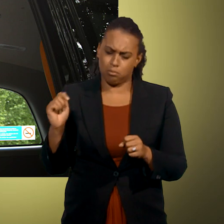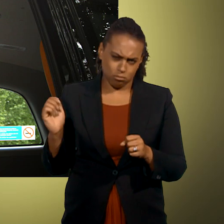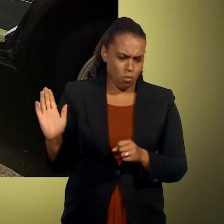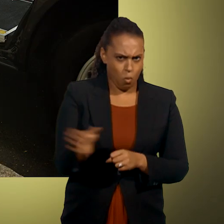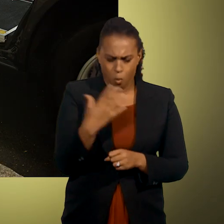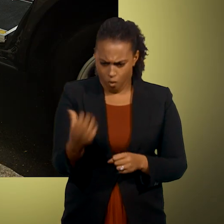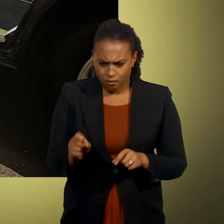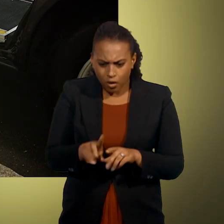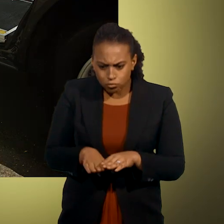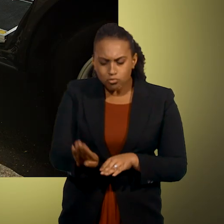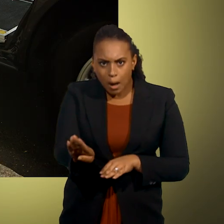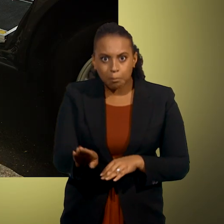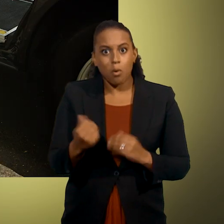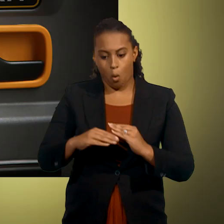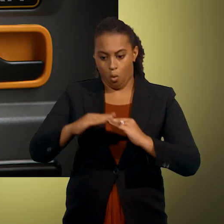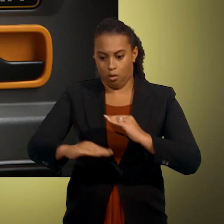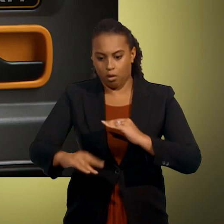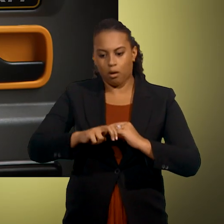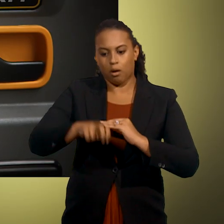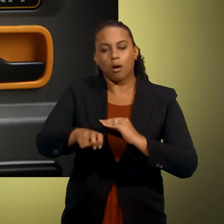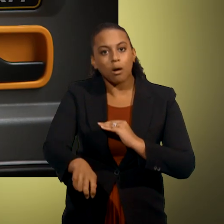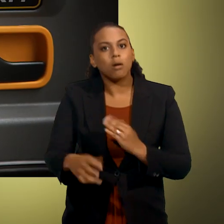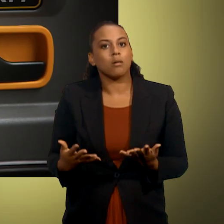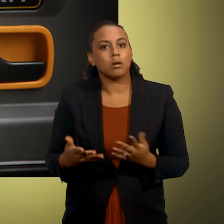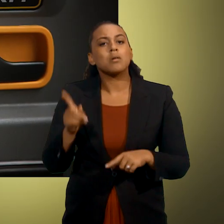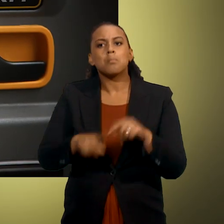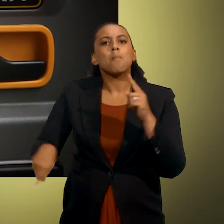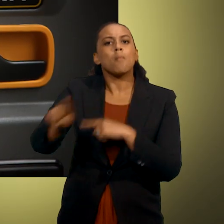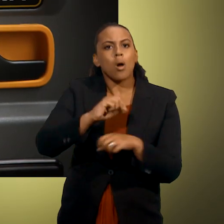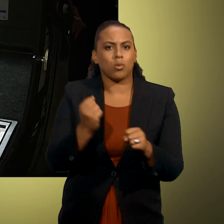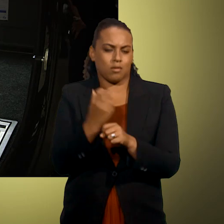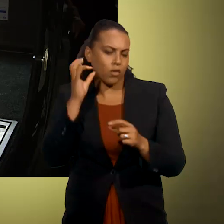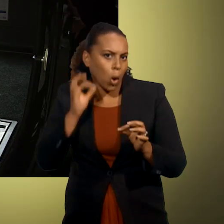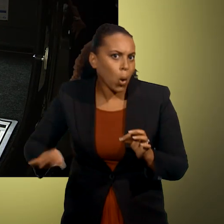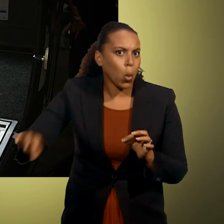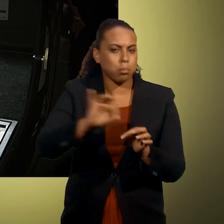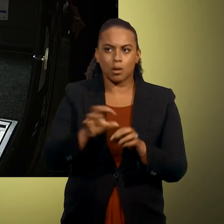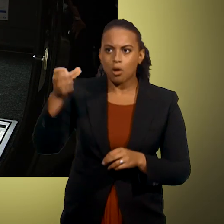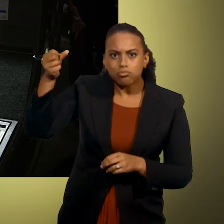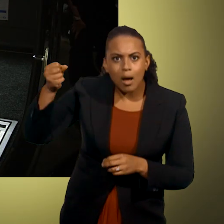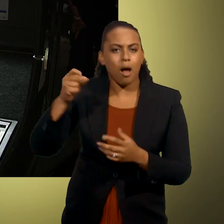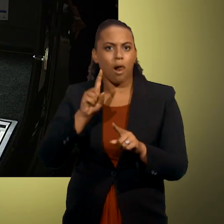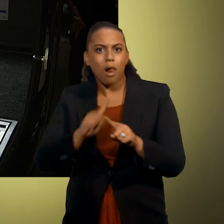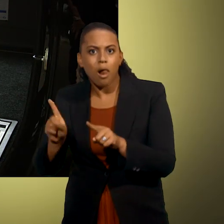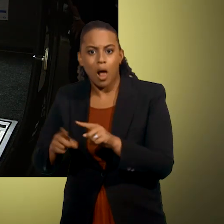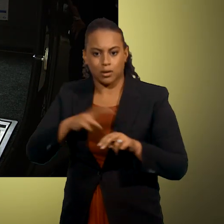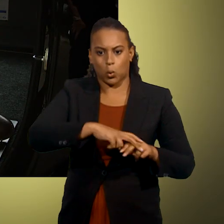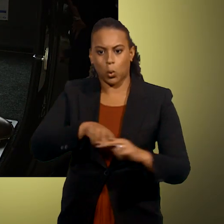rails, and an intermediate step. Most are fitted with hearing induction loops and swivel seats for those with restricted